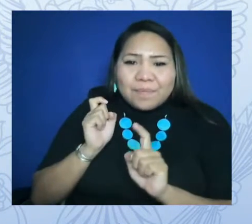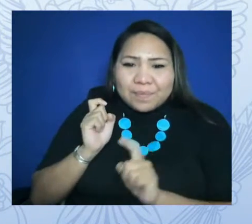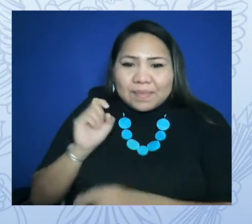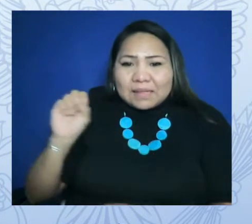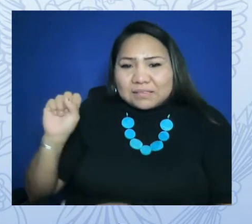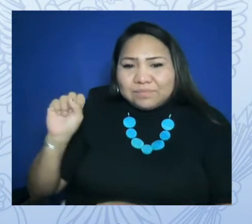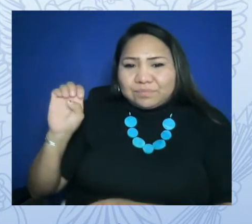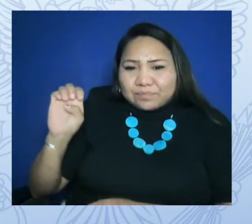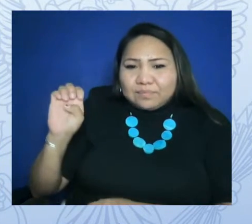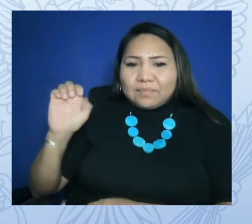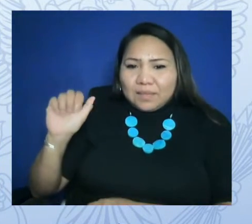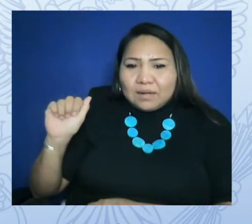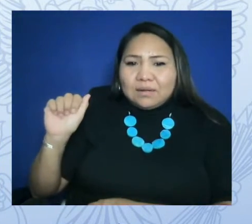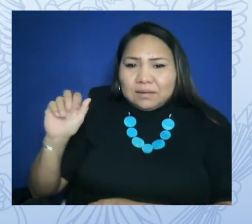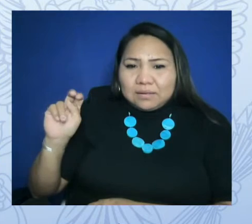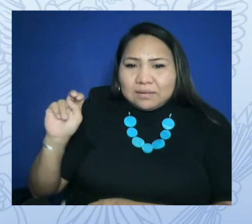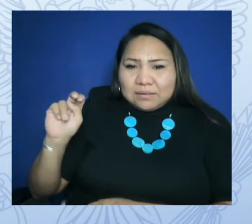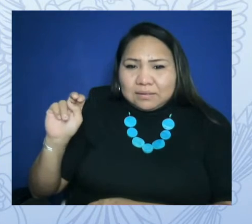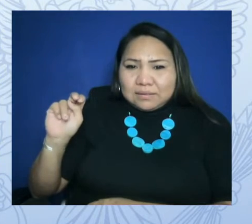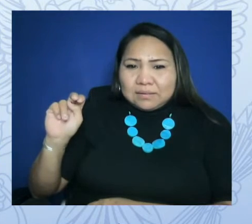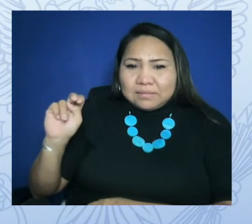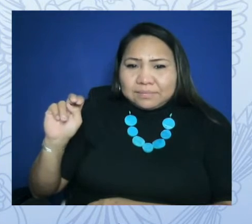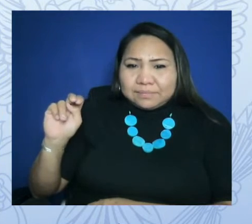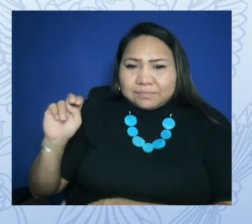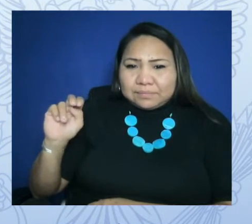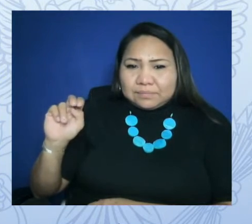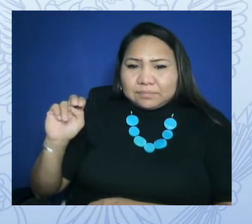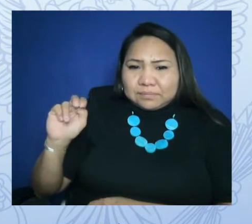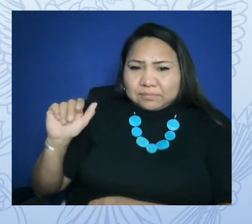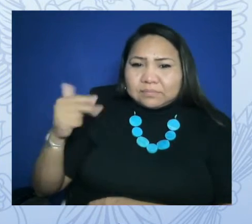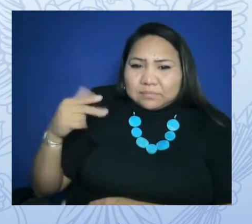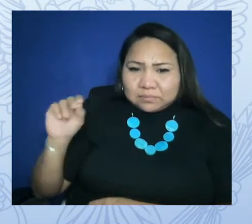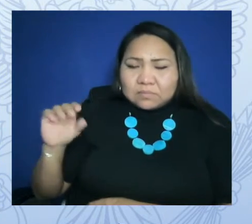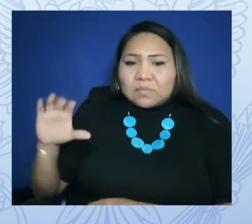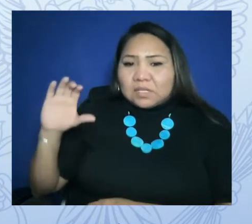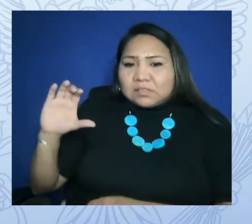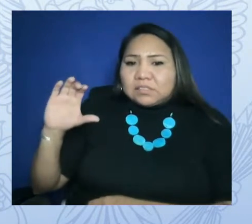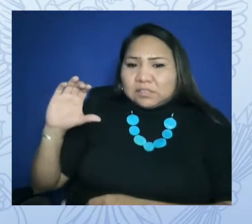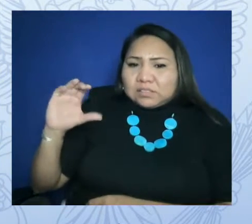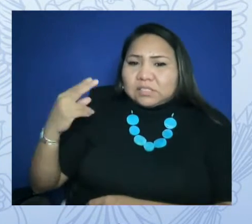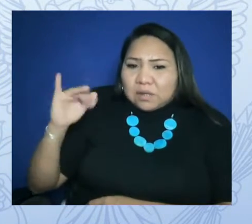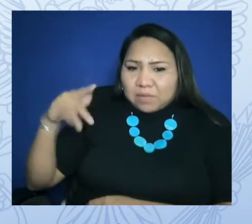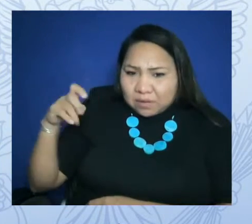I did it. Indian Tribe.